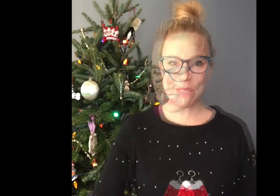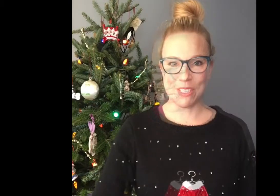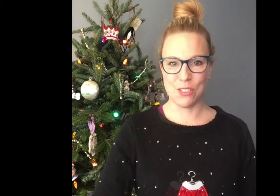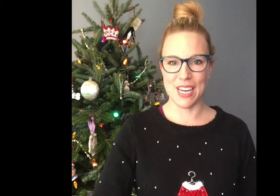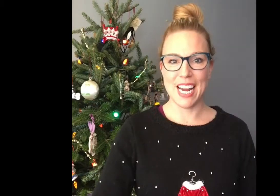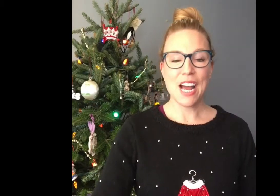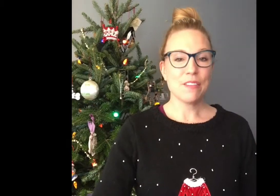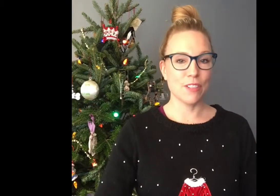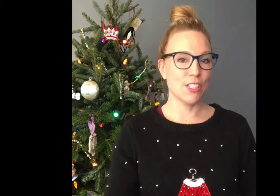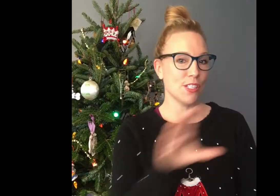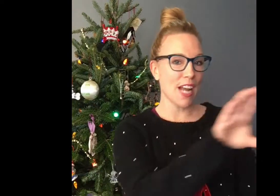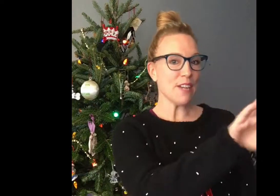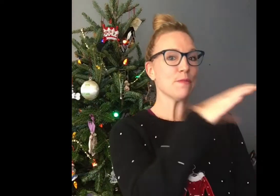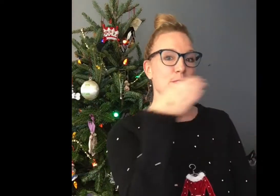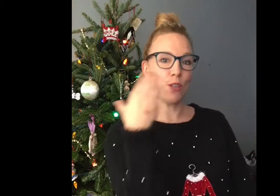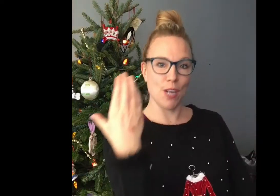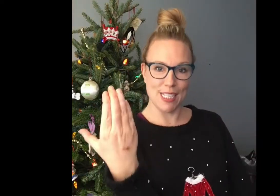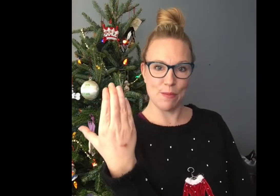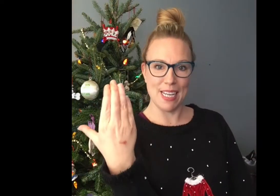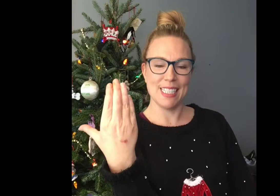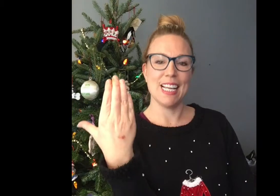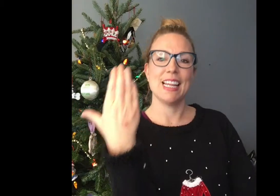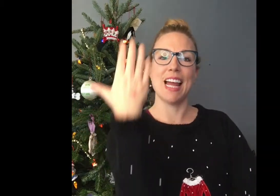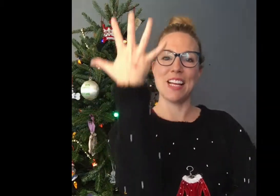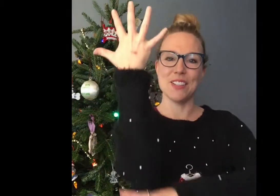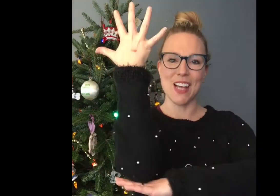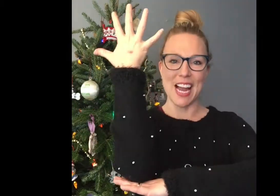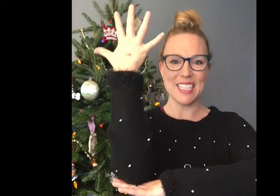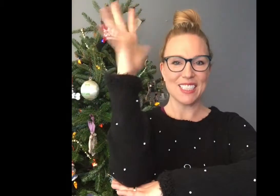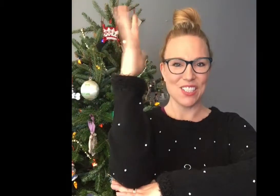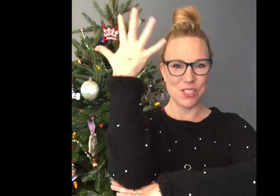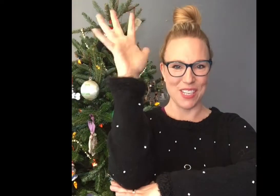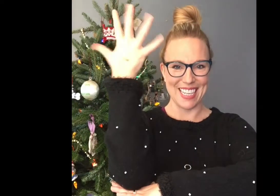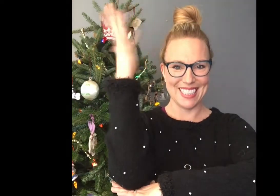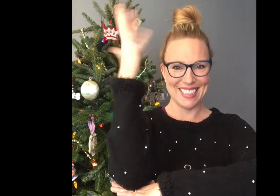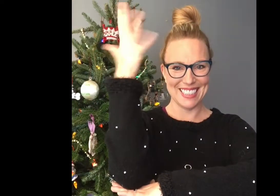CHRISTMAS TREE First you sign CHRISTMAS, then you sign TREE.